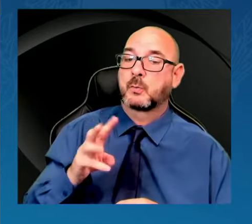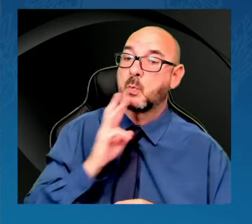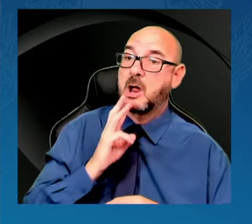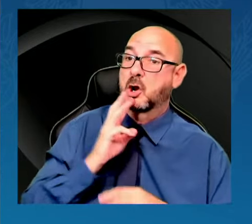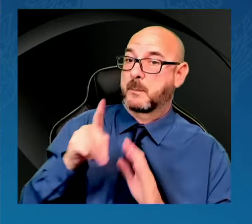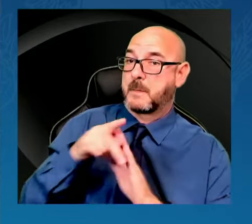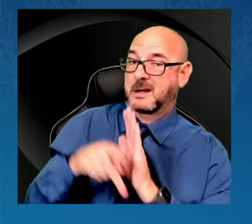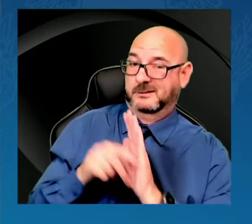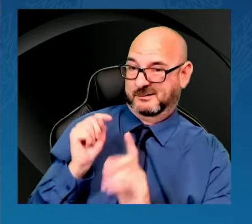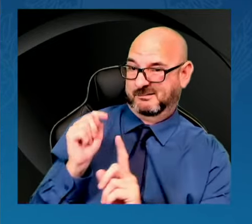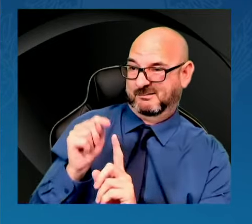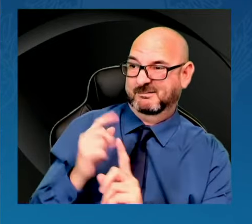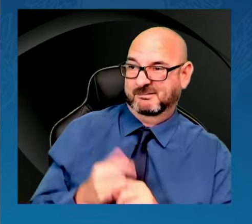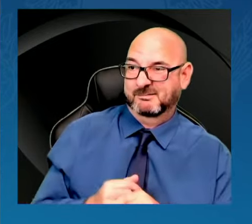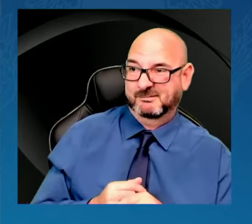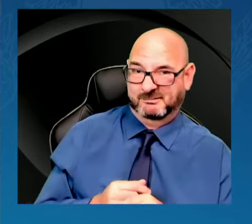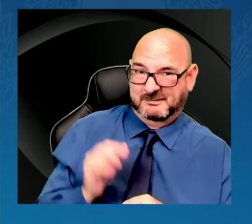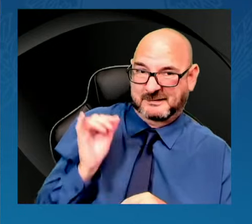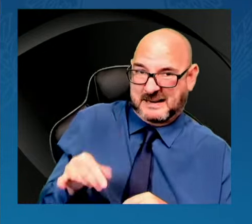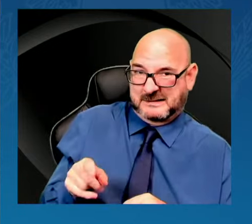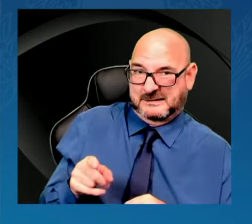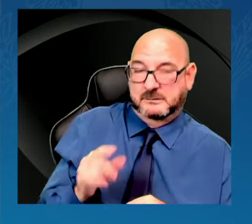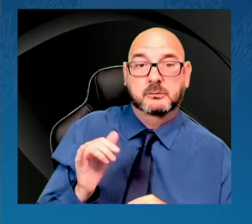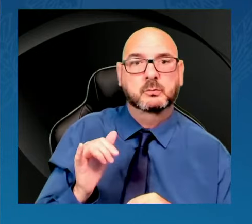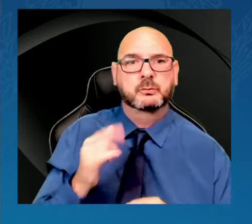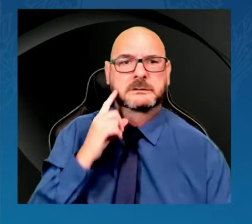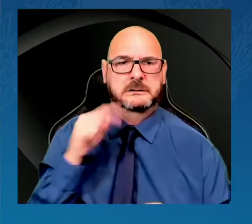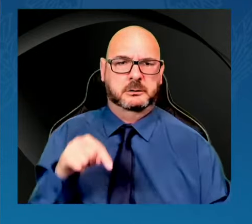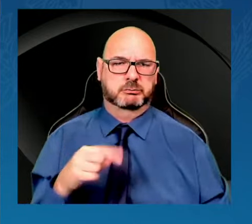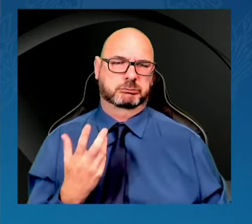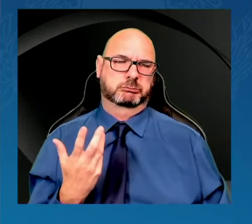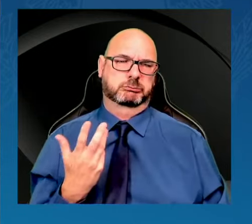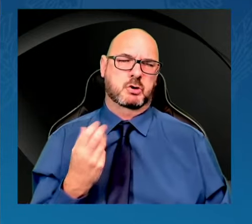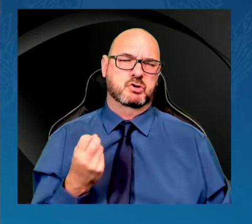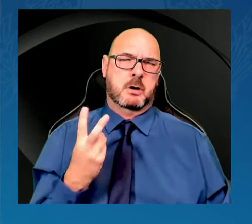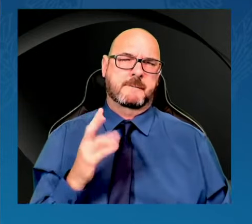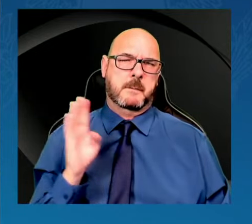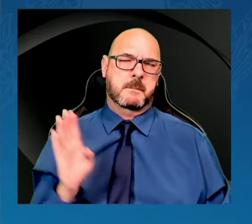it's at least $12 billion for Western water issues. Right?